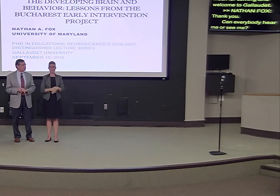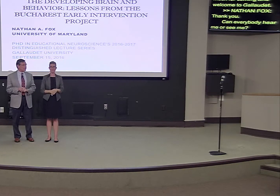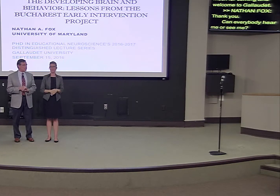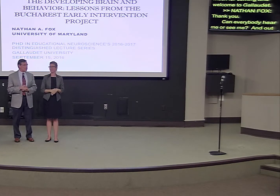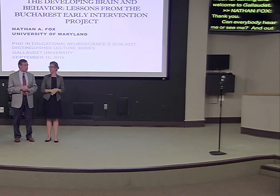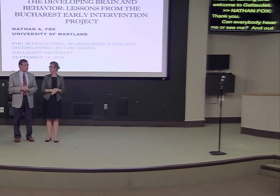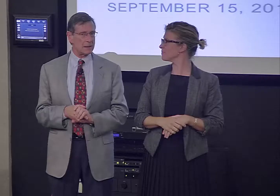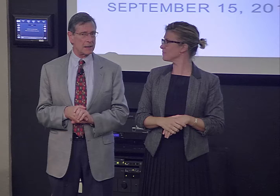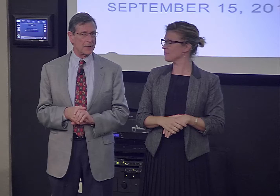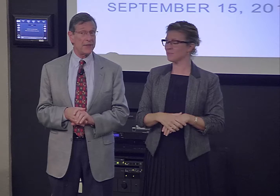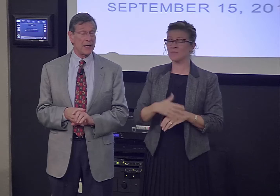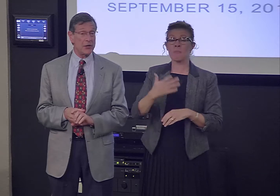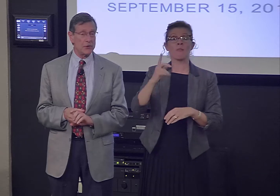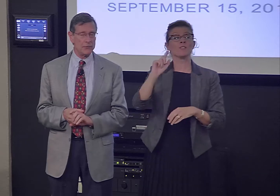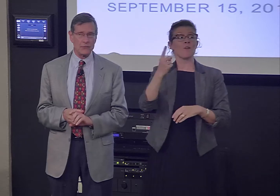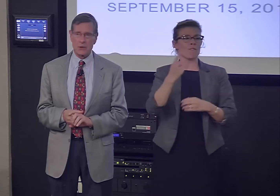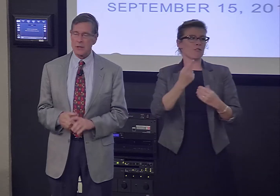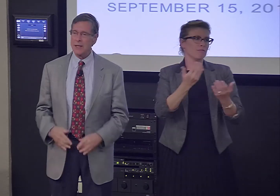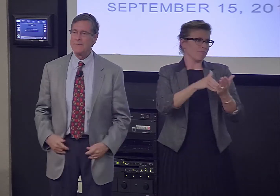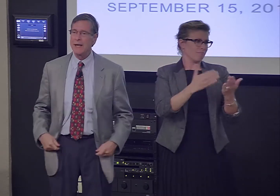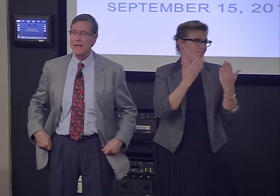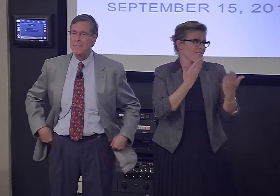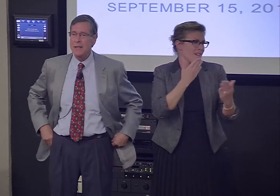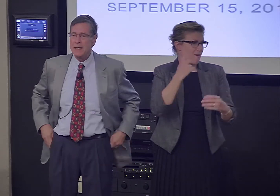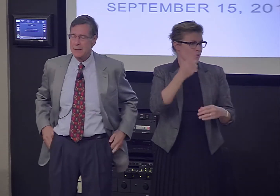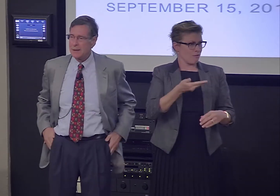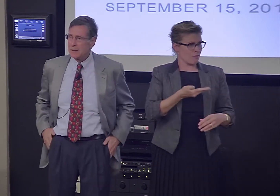First let me thank you for inviting me to be